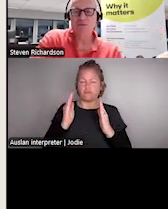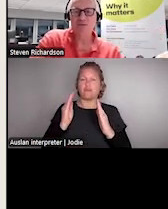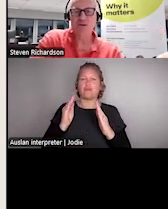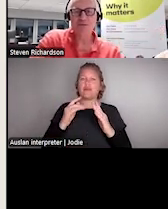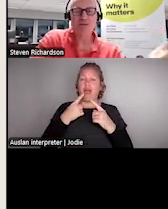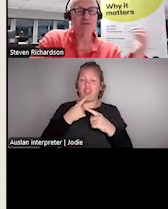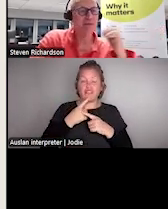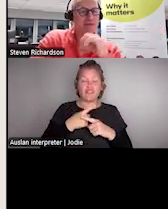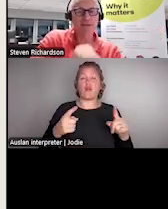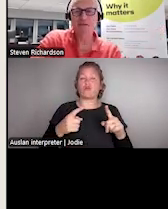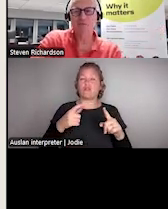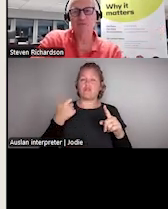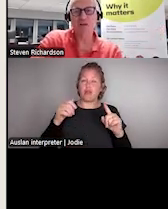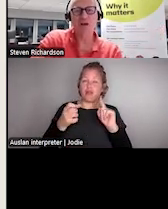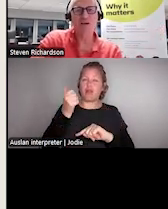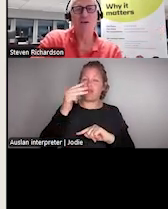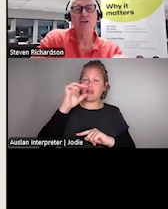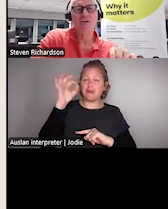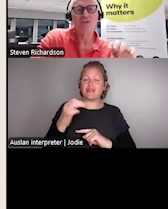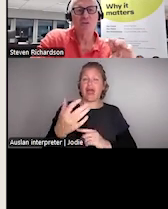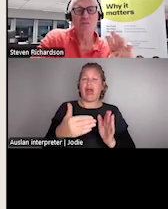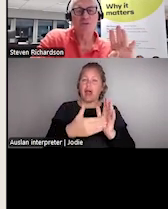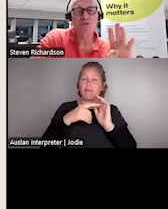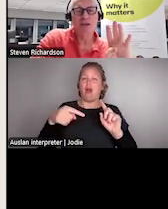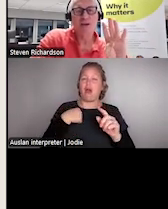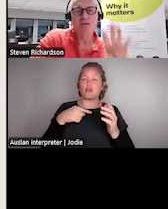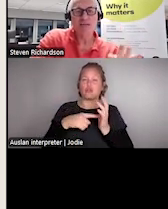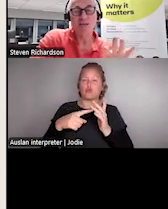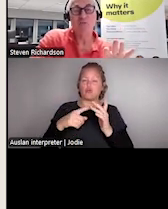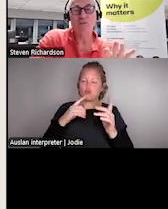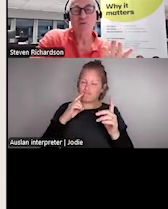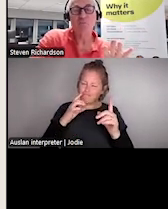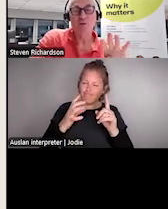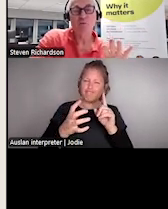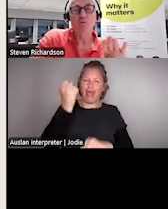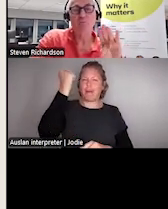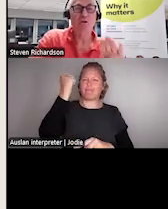just hit 90%, let's just get us across the line. Ideally you also have what I would call a "Bring